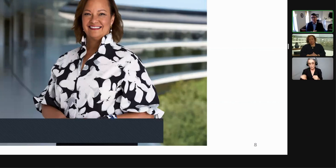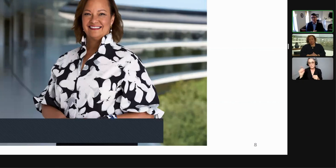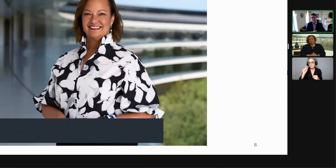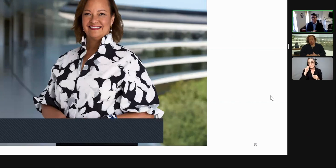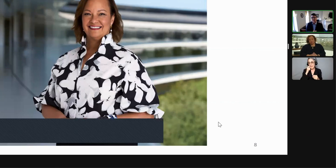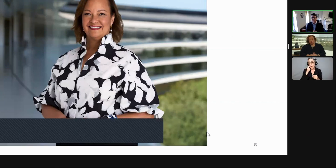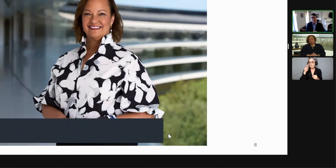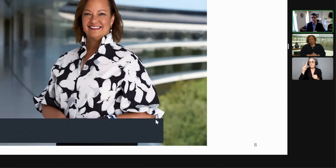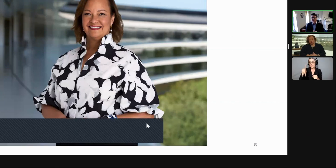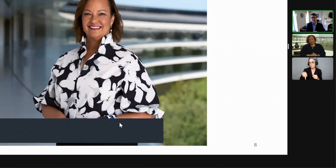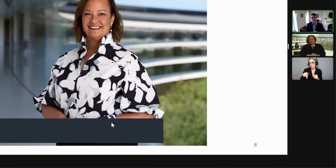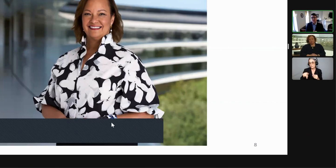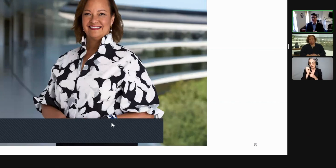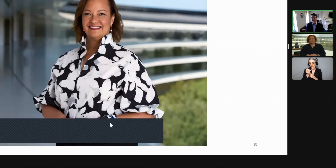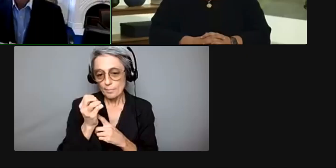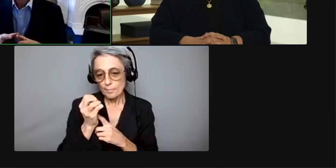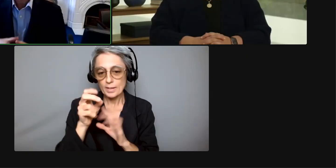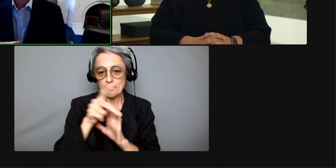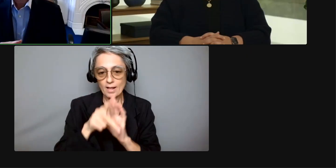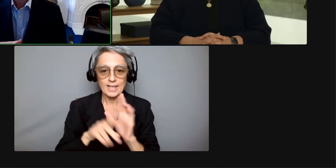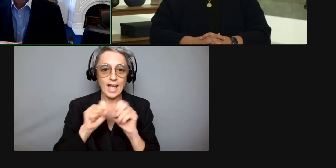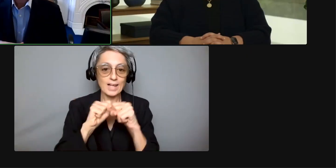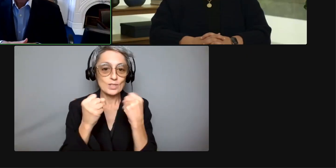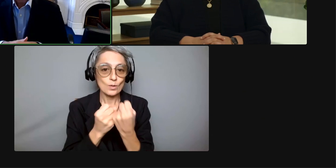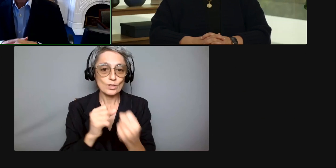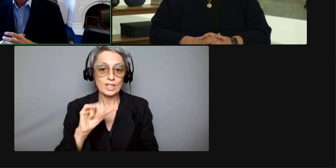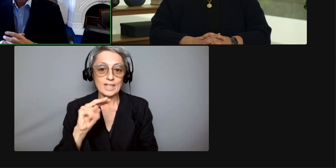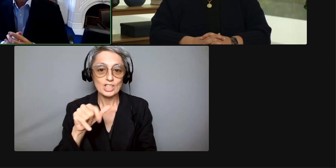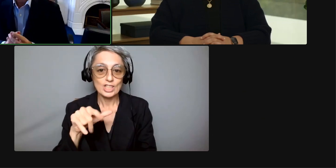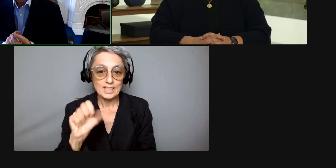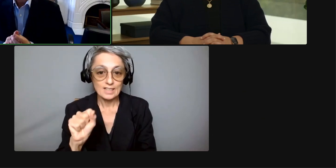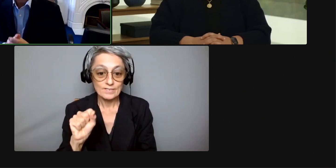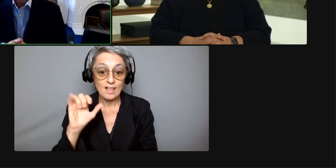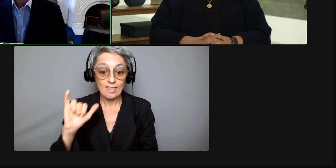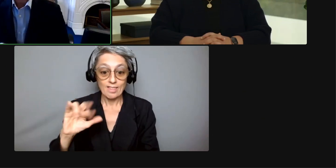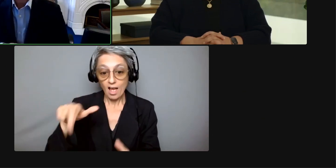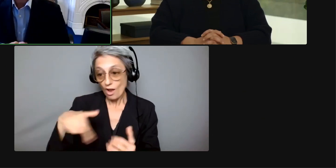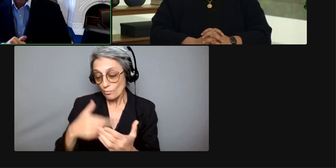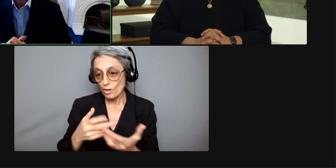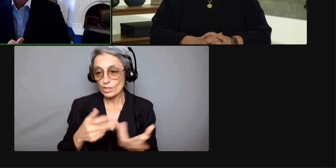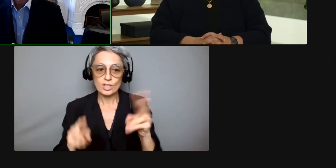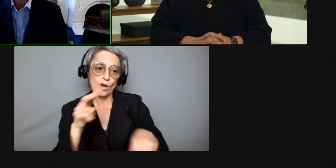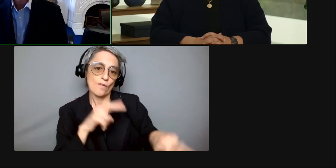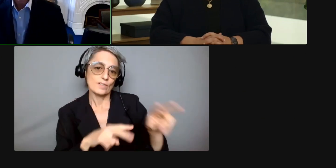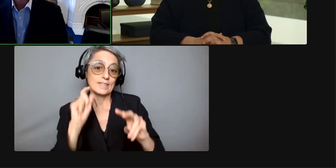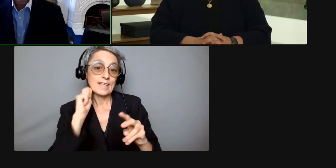policy and social initiatives. And in that role, she oversees Apple's efforts to minimize its impact on the environment